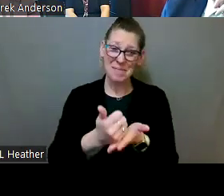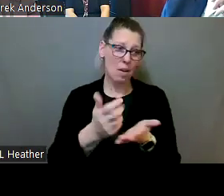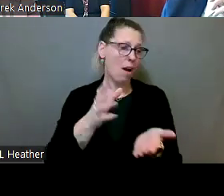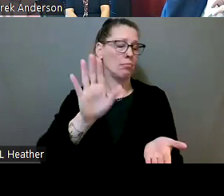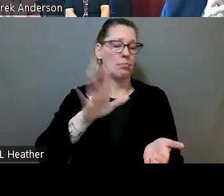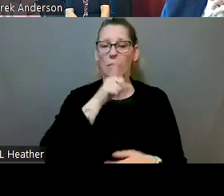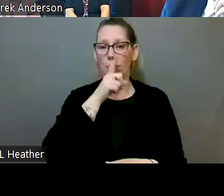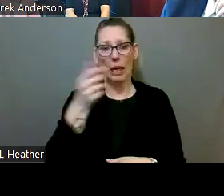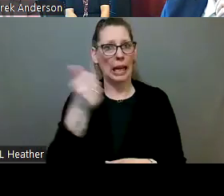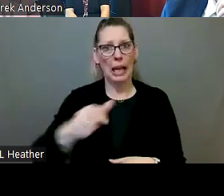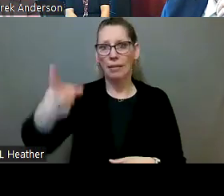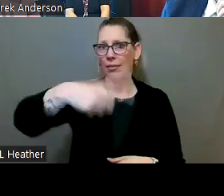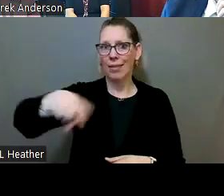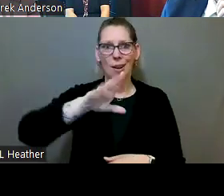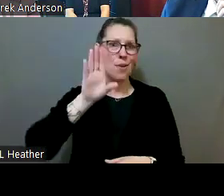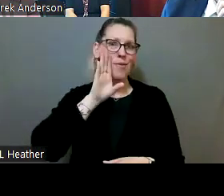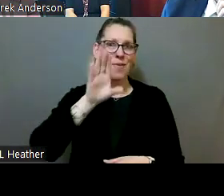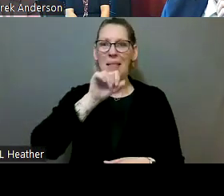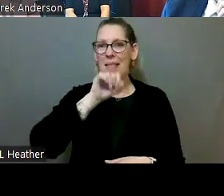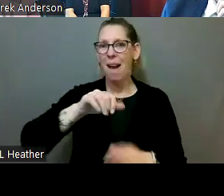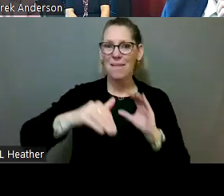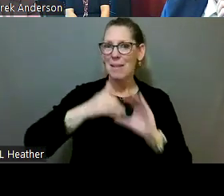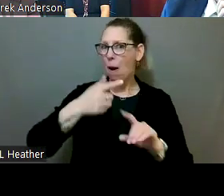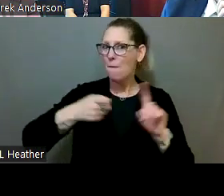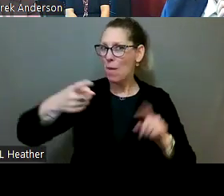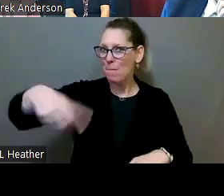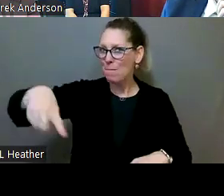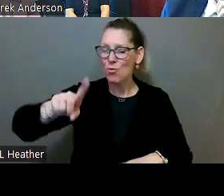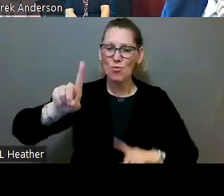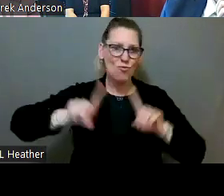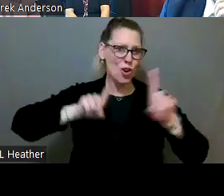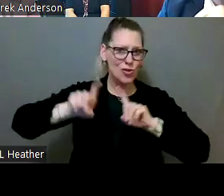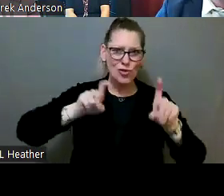us would love to get an email from you if you have questions um we also have like a